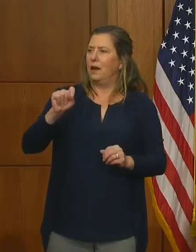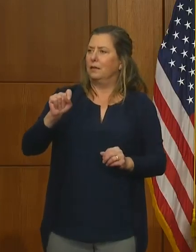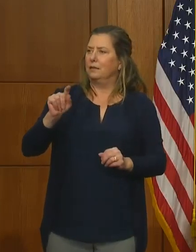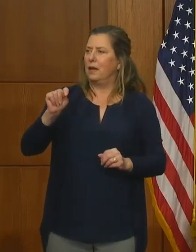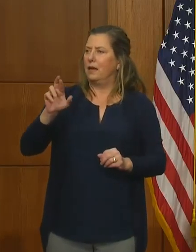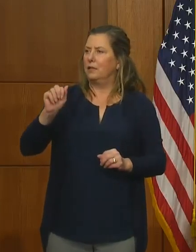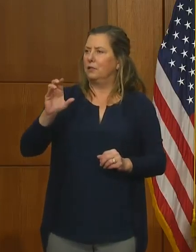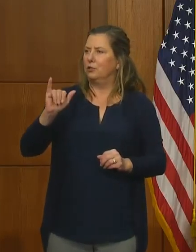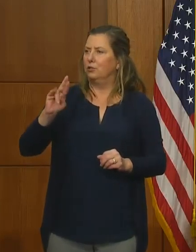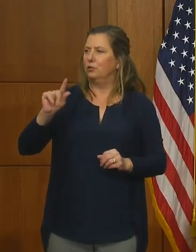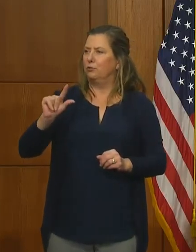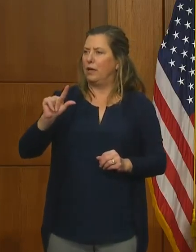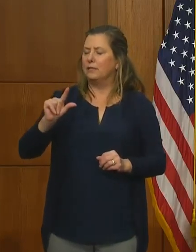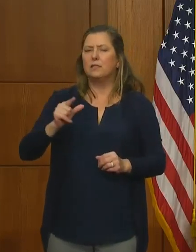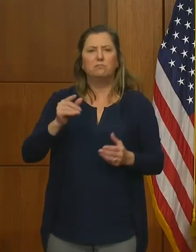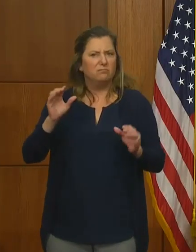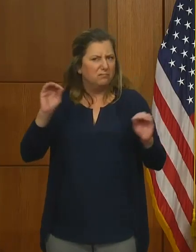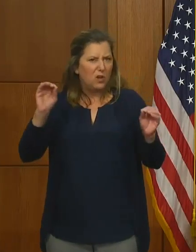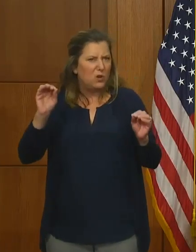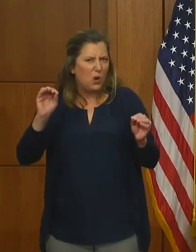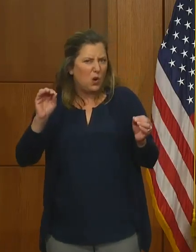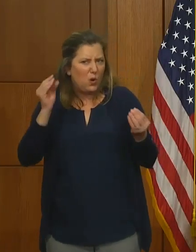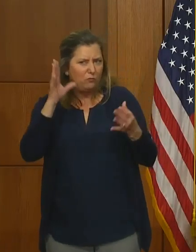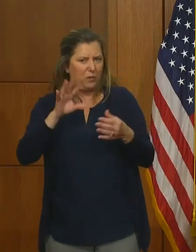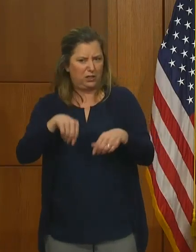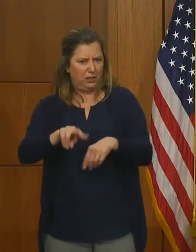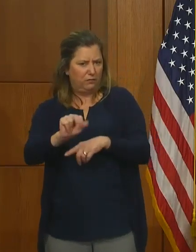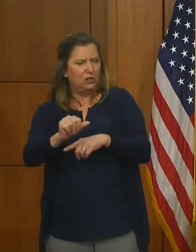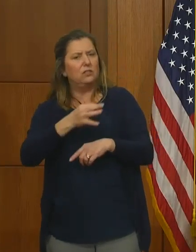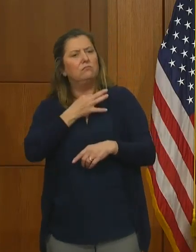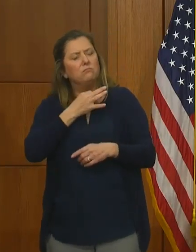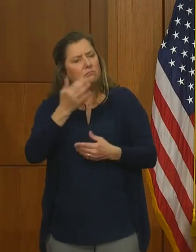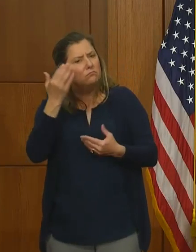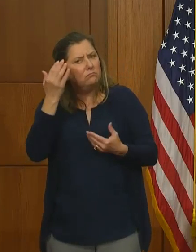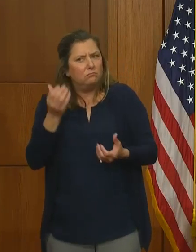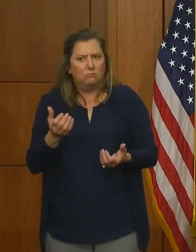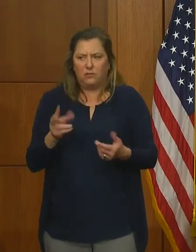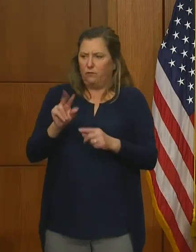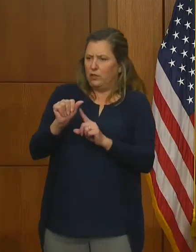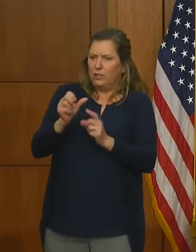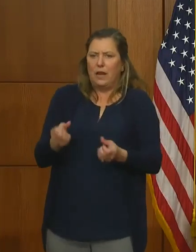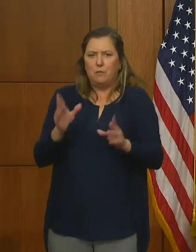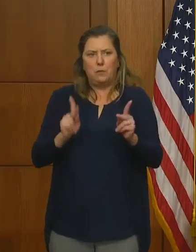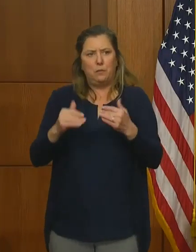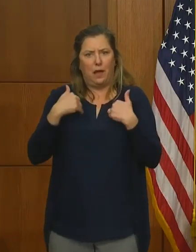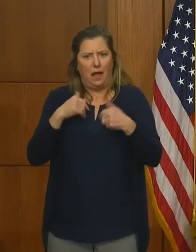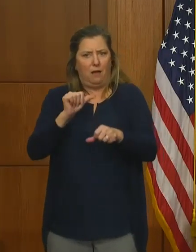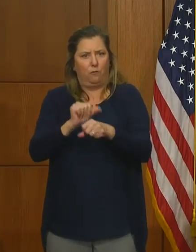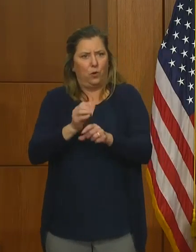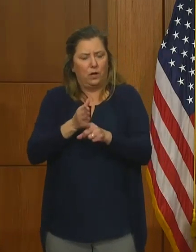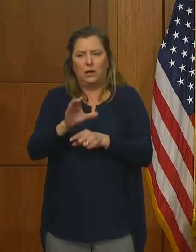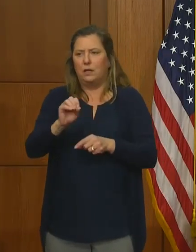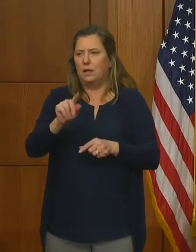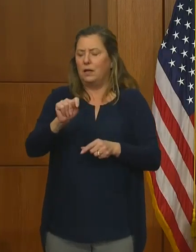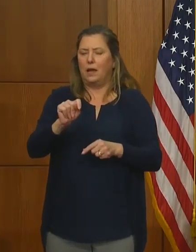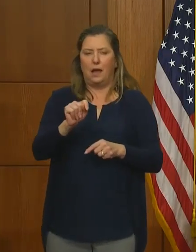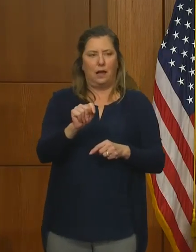AND THERE IS ACTUALLY NO DATA AVAILABLE FOR VIRGINIA SO I WAS WONDERING IF YOU COULD GIVE US AN UPDATE ON THE NUMBER OF